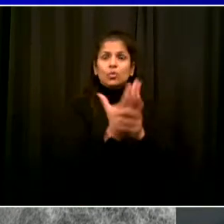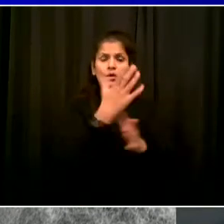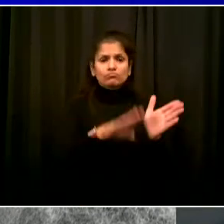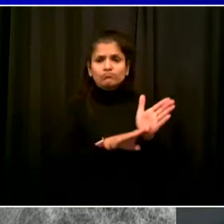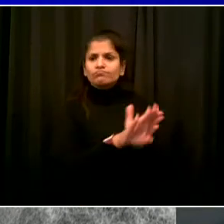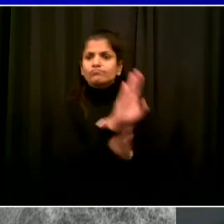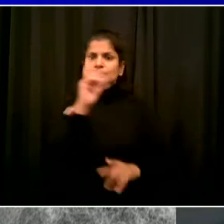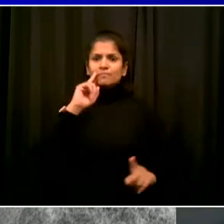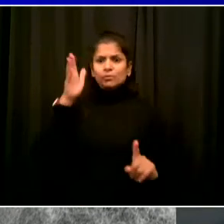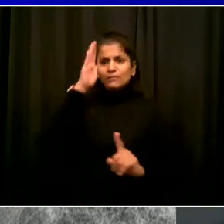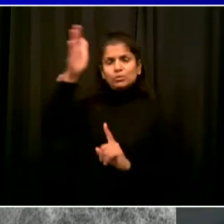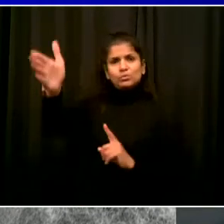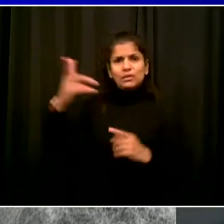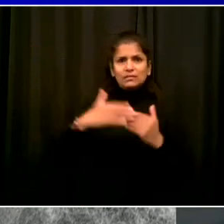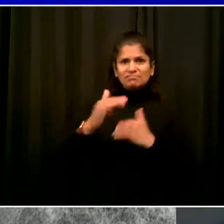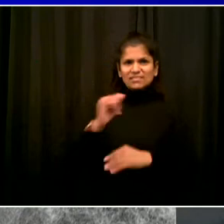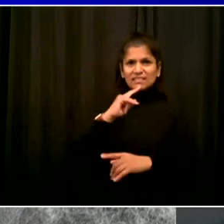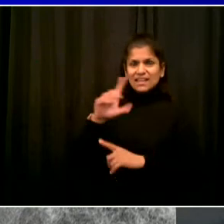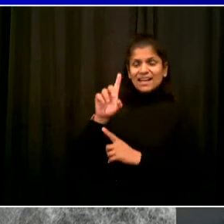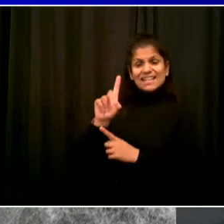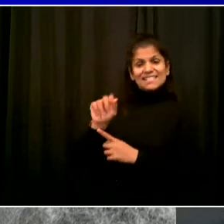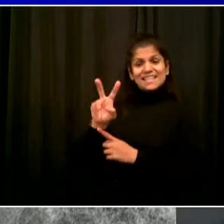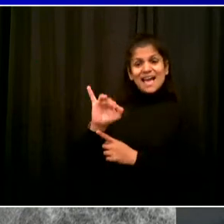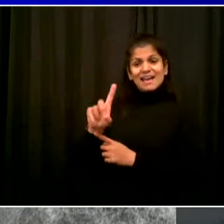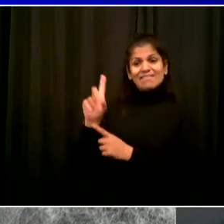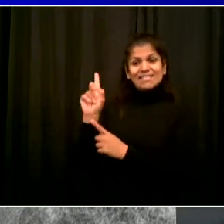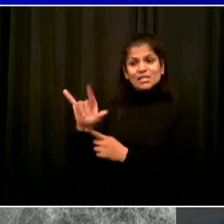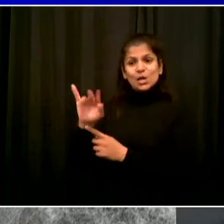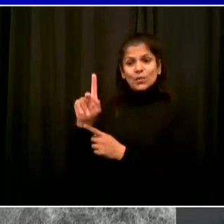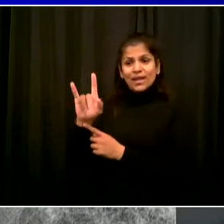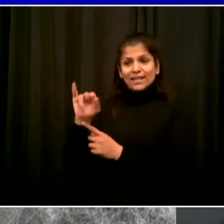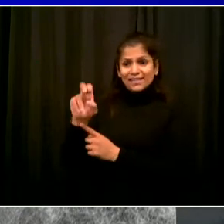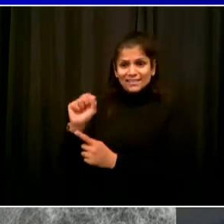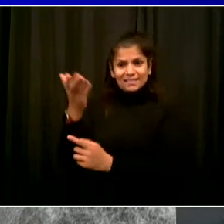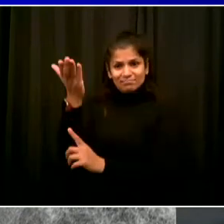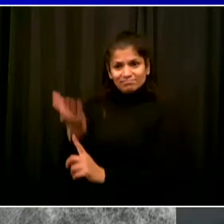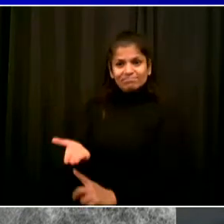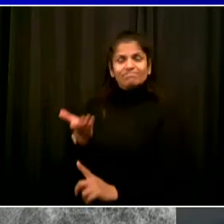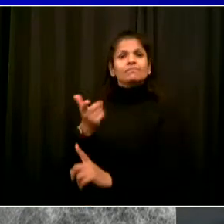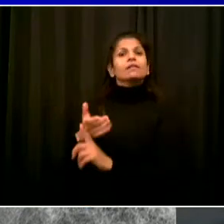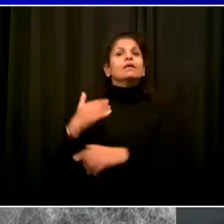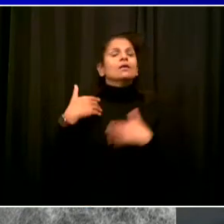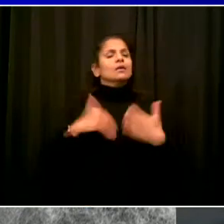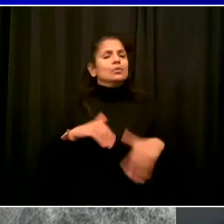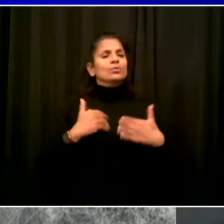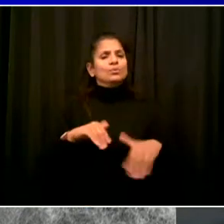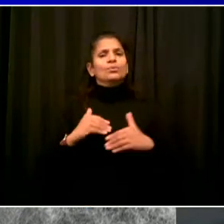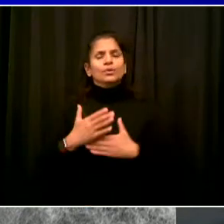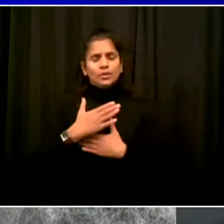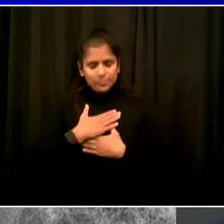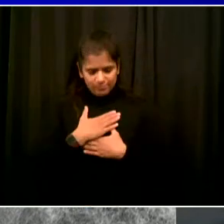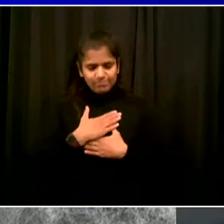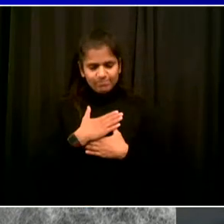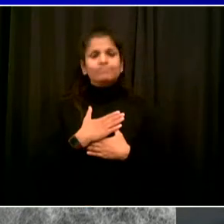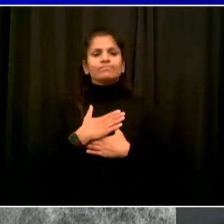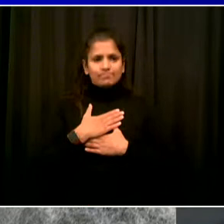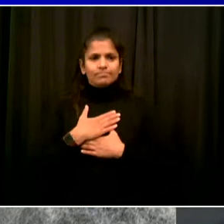MORE KIDS. THIS IS SOMETETHING HE BELIEVED IN SO EPDELY, EVERYTHING WE COULD DO FOR OUR